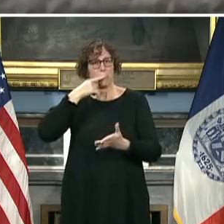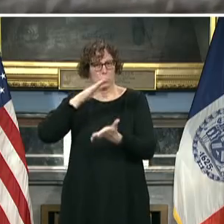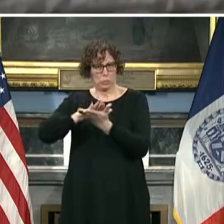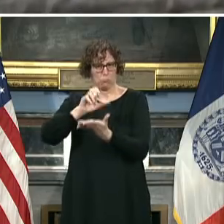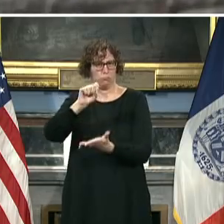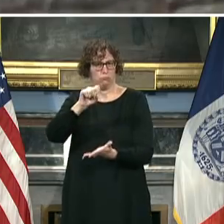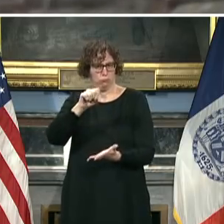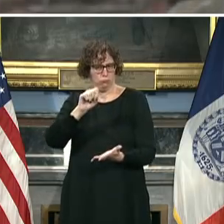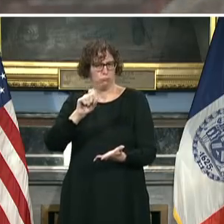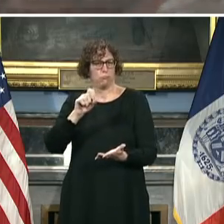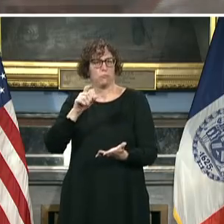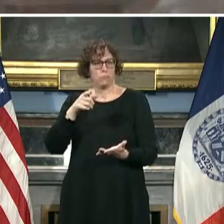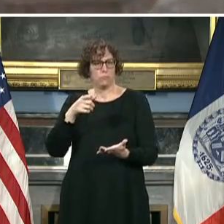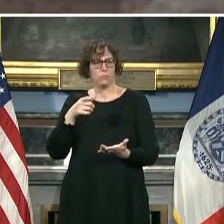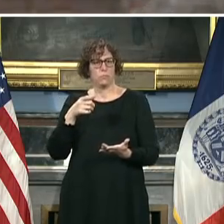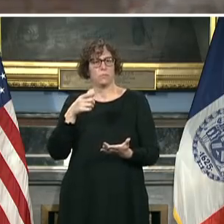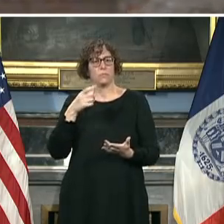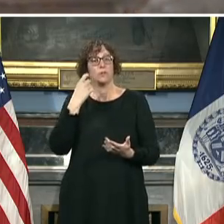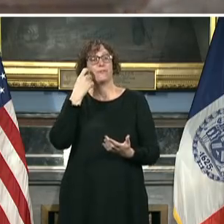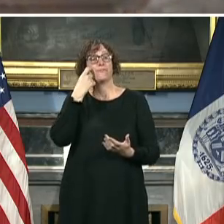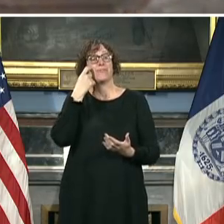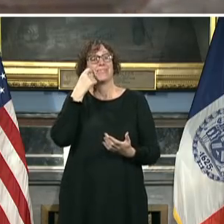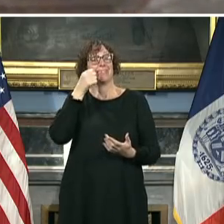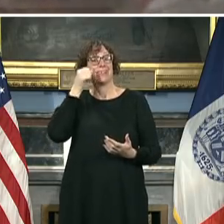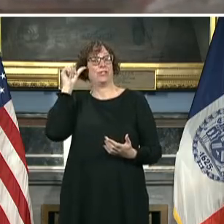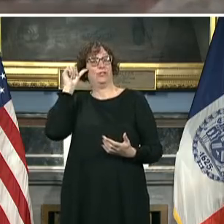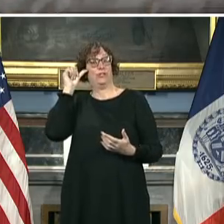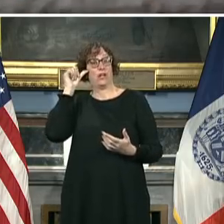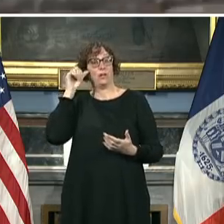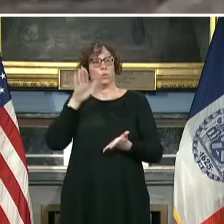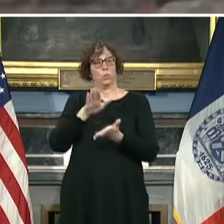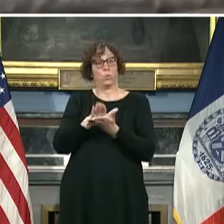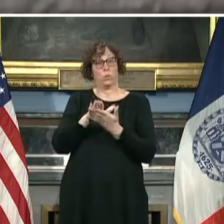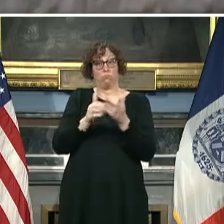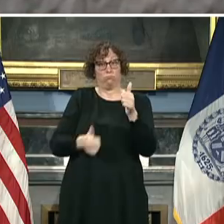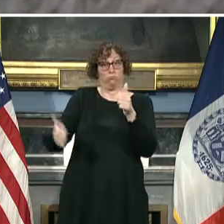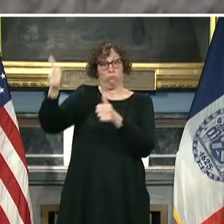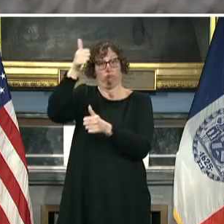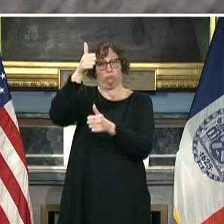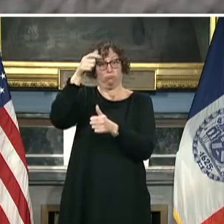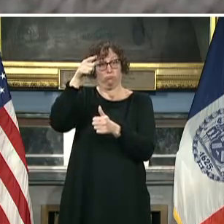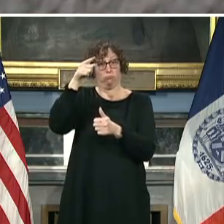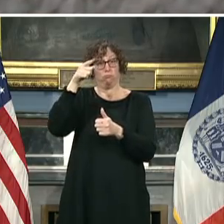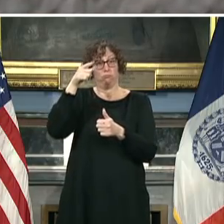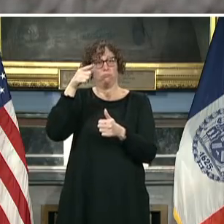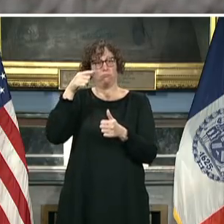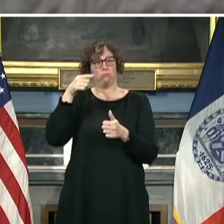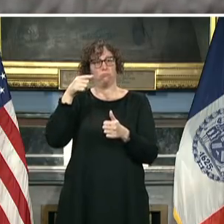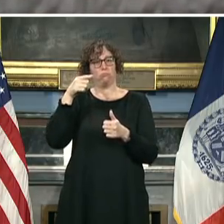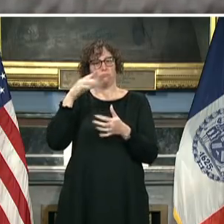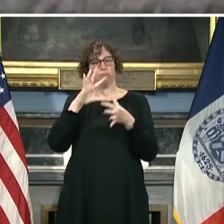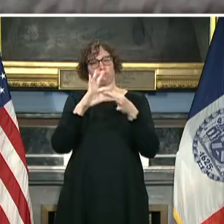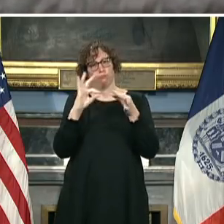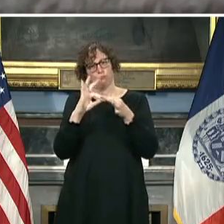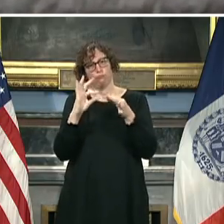SCHOOL AND I WANT TO AMPLIFY THAT THERE'S BEEN AN FEFORT BY THE DEPARTMENT OF EDUCATION TO WORK